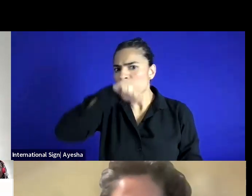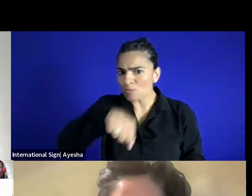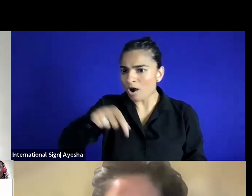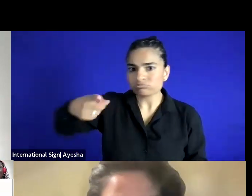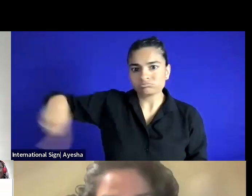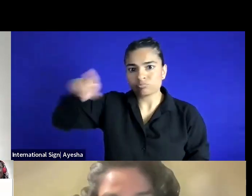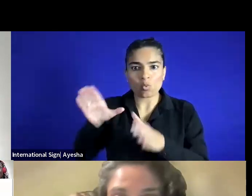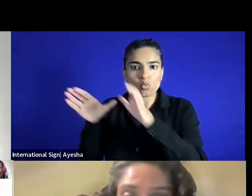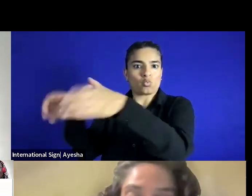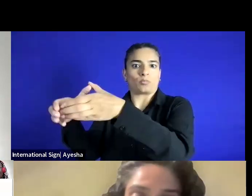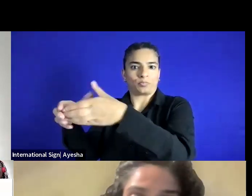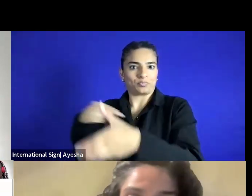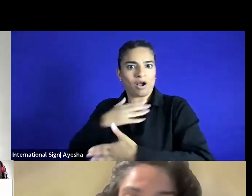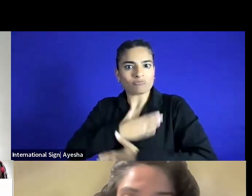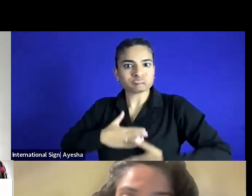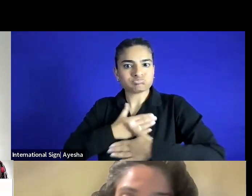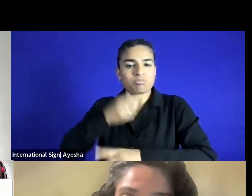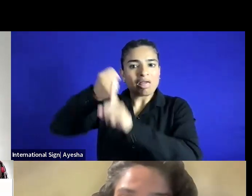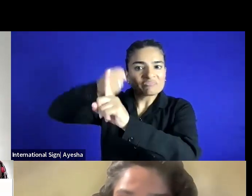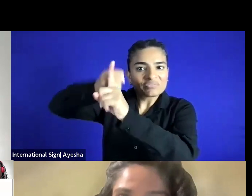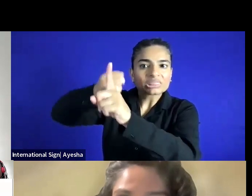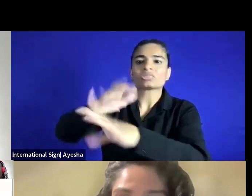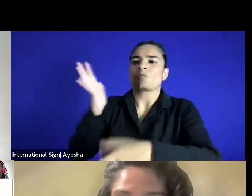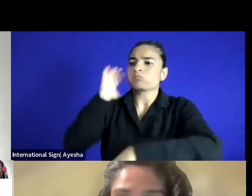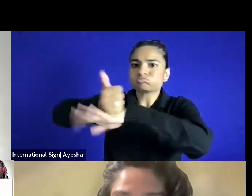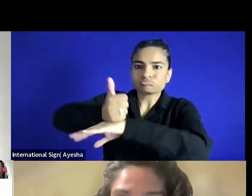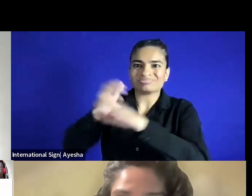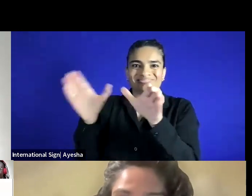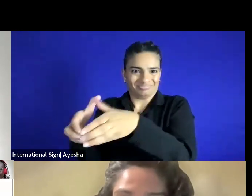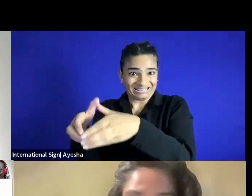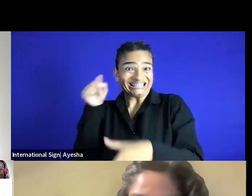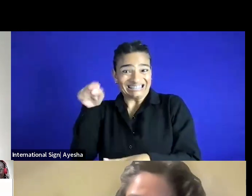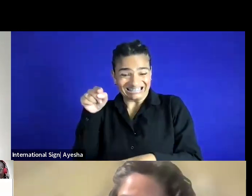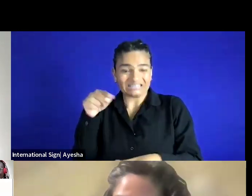So the forum kitchen to be a good space for that to connect with the other participants